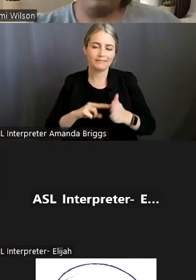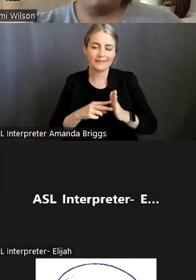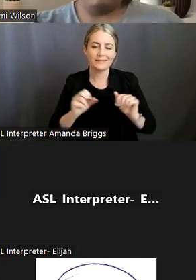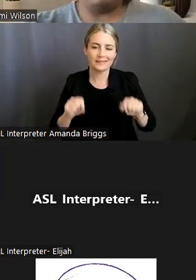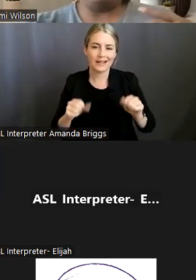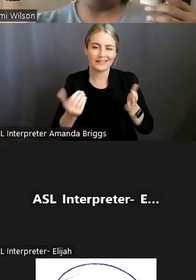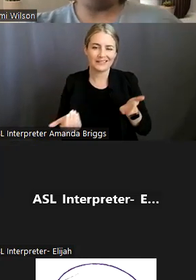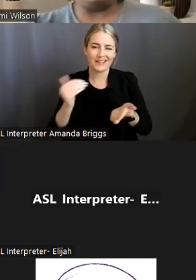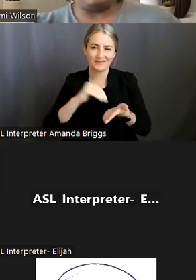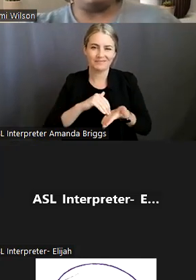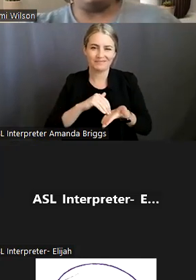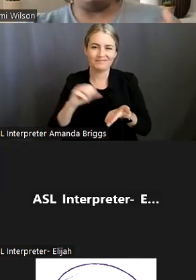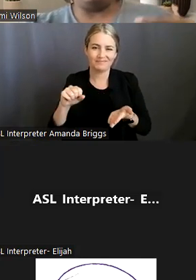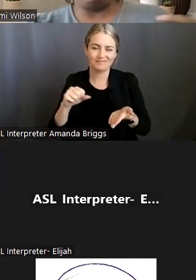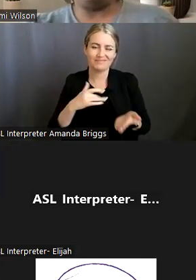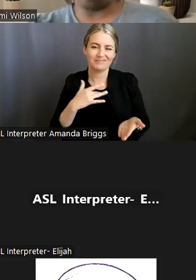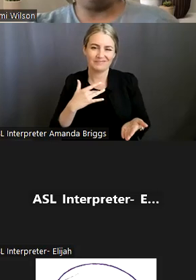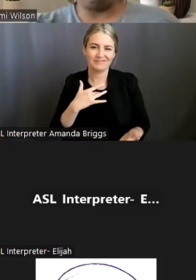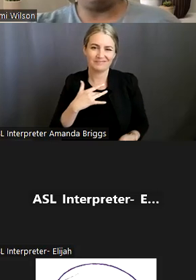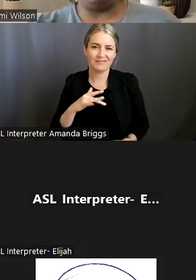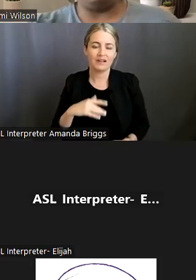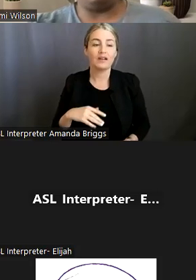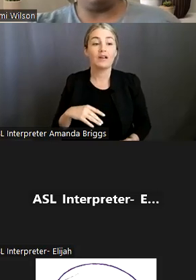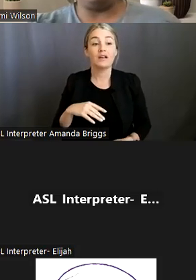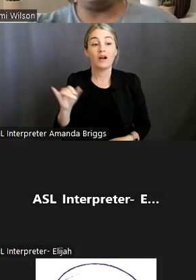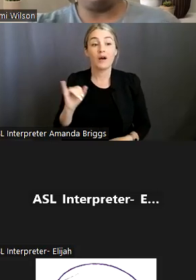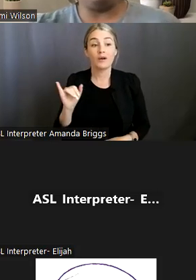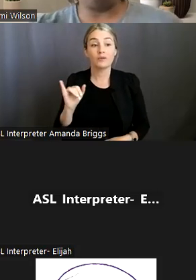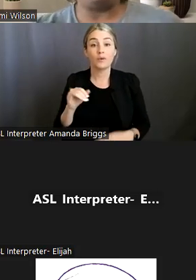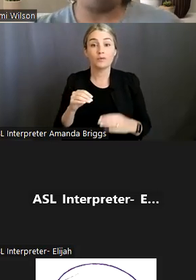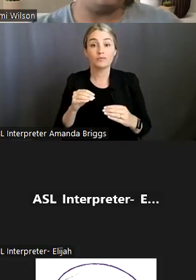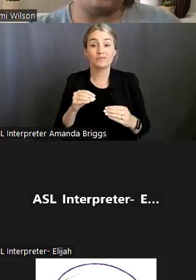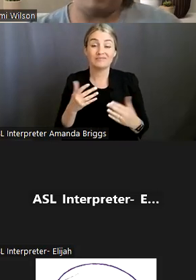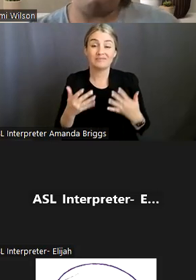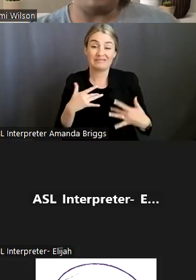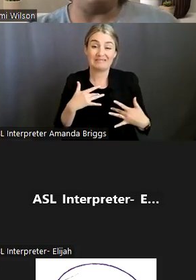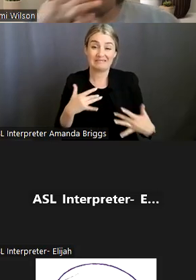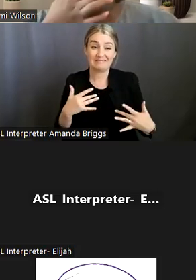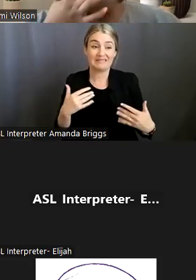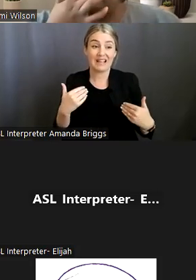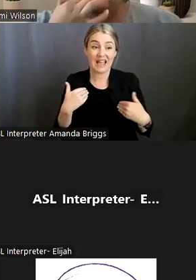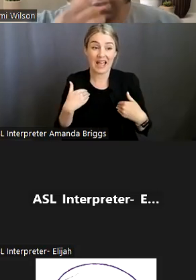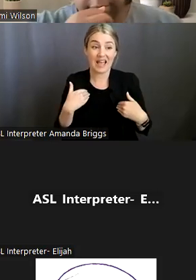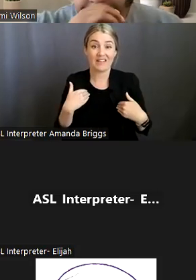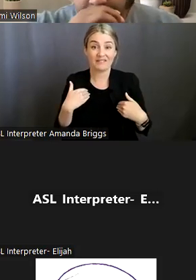And not only that, it makes them more susceptible to having a fatal overdose.